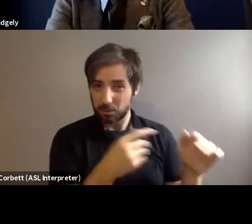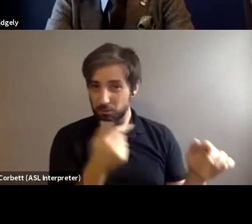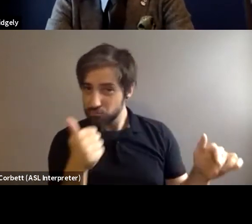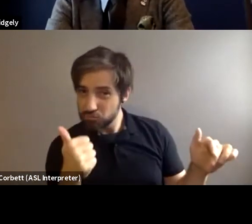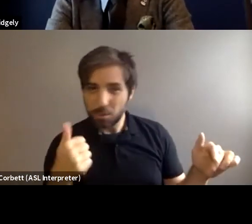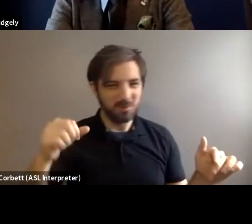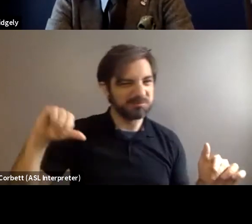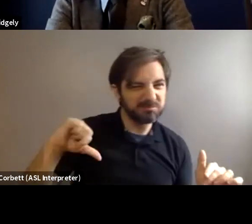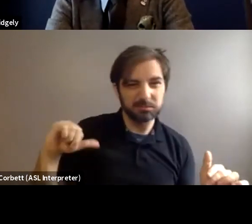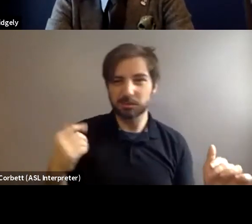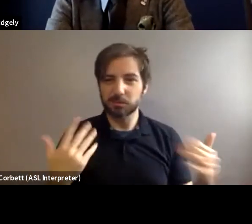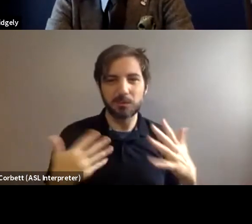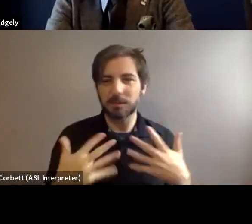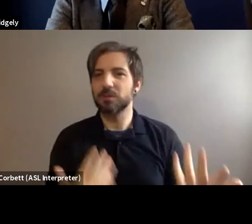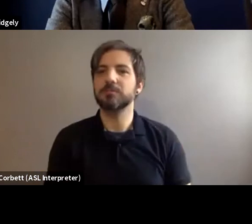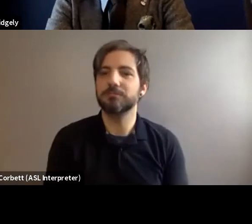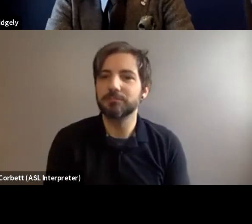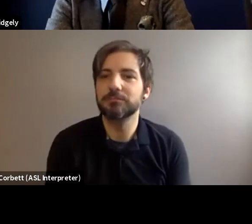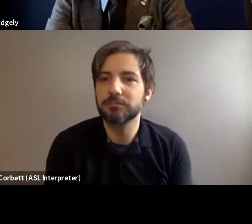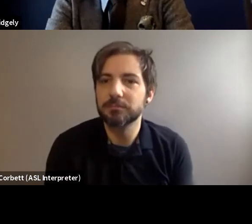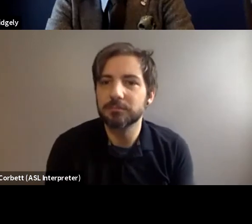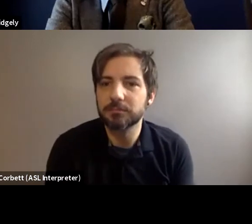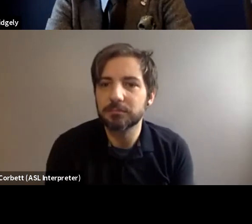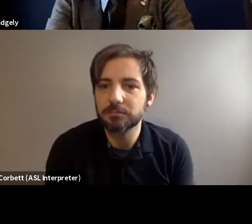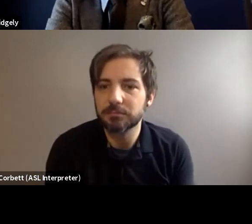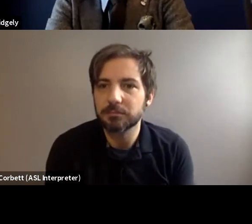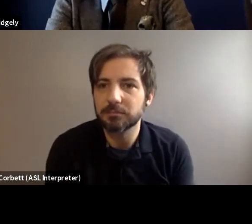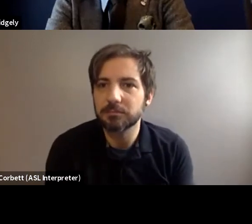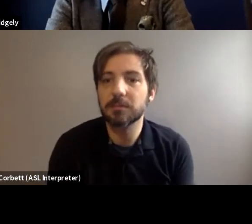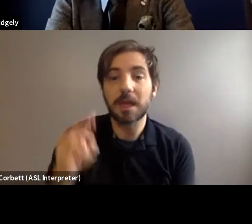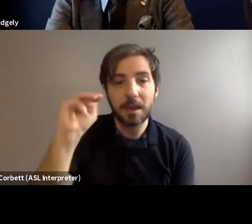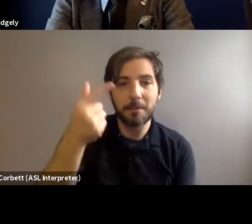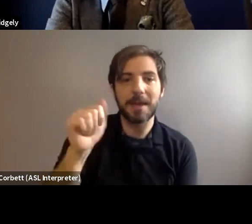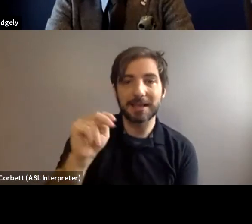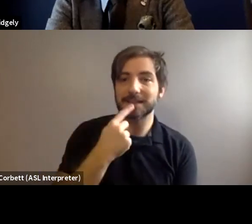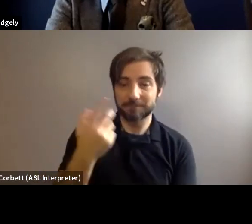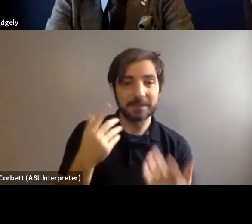yeah that's so important um i i feel like i say this in in every acac and every time